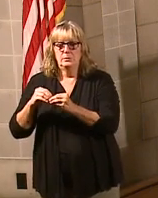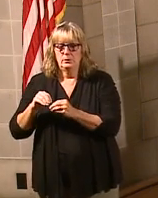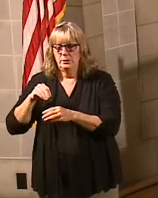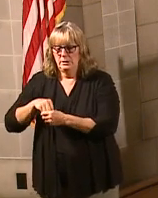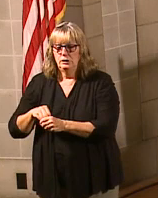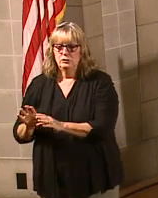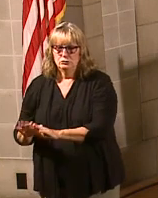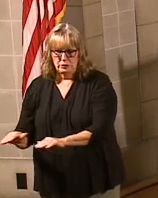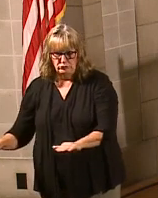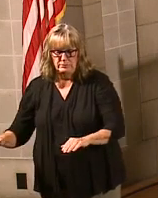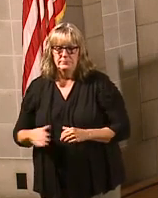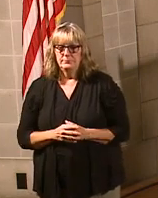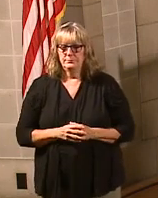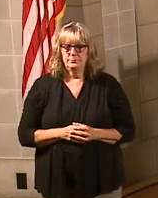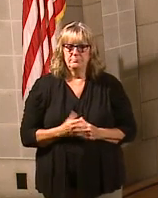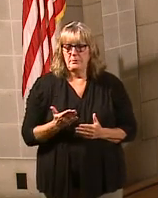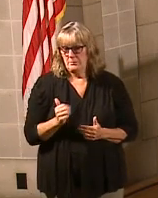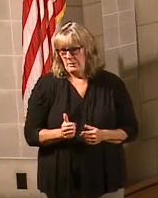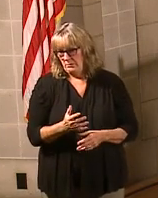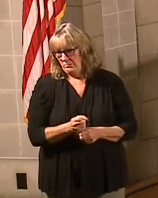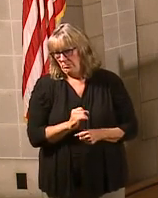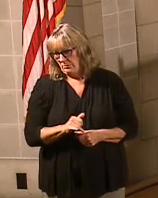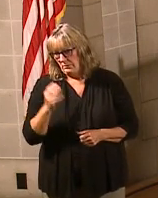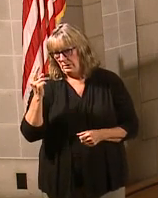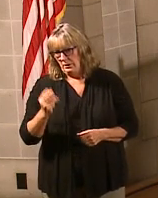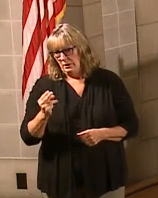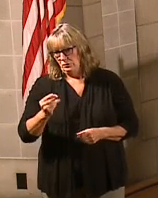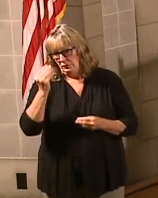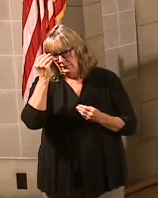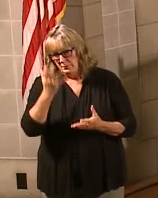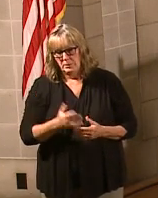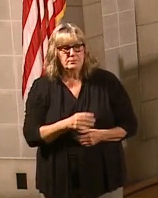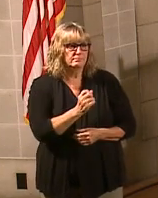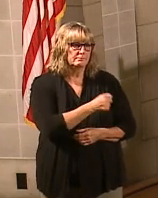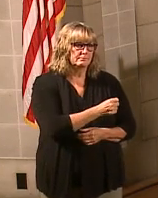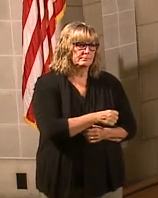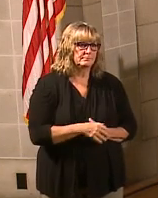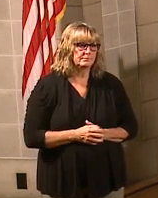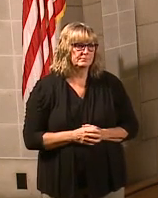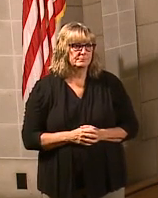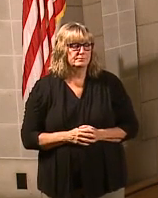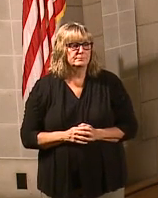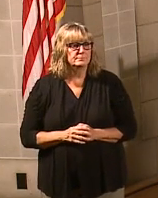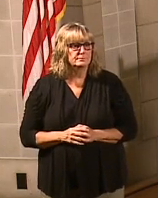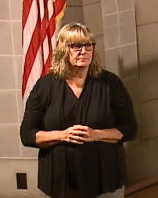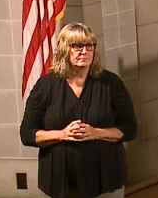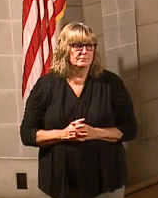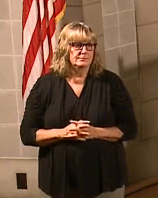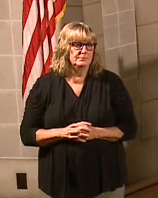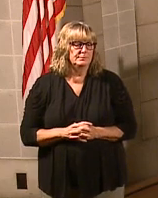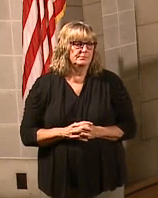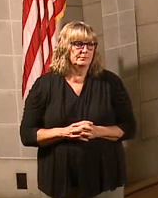HYPOTHETICAL. YEAH, SO WE SAW IT LAST YEAR